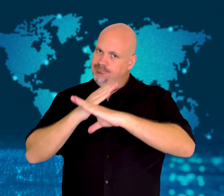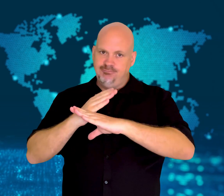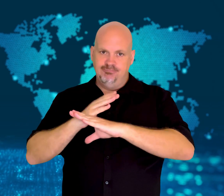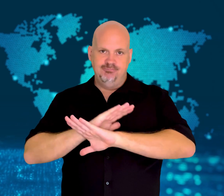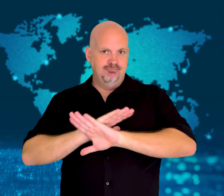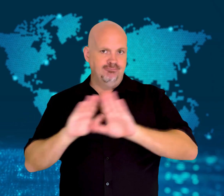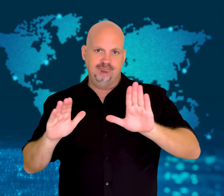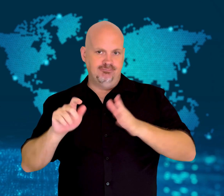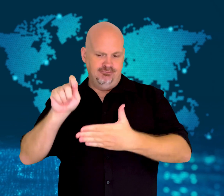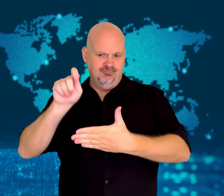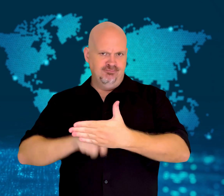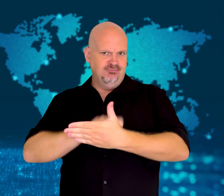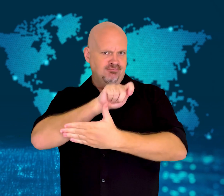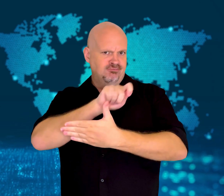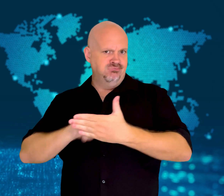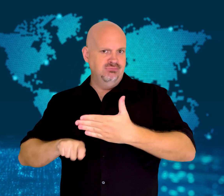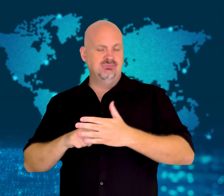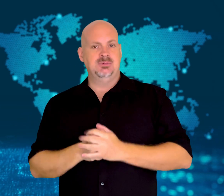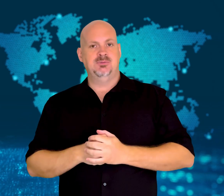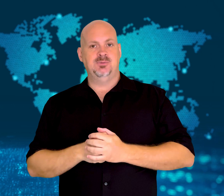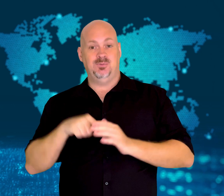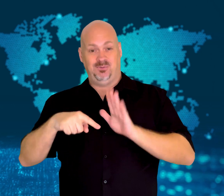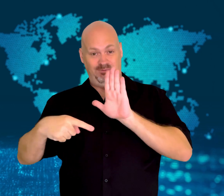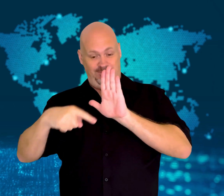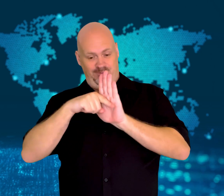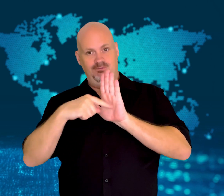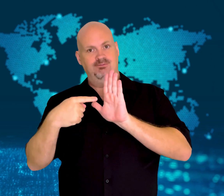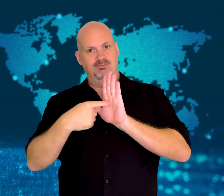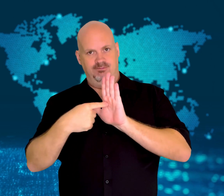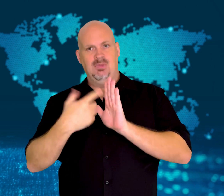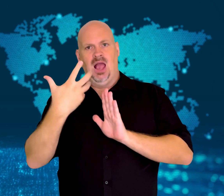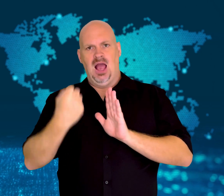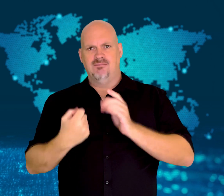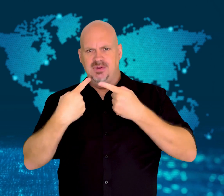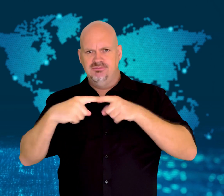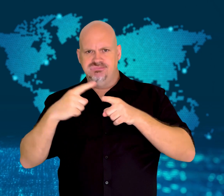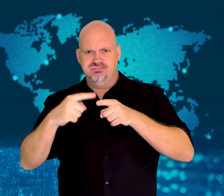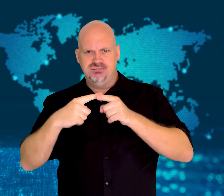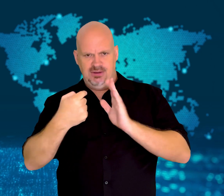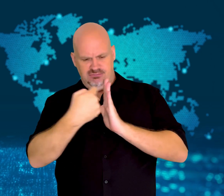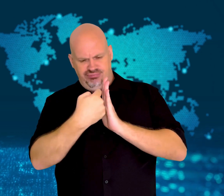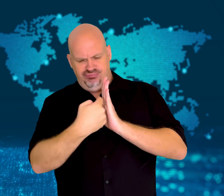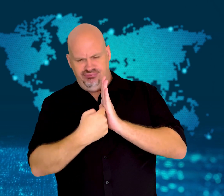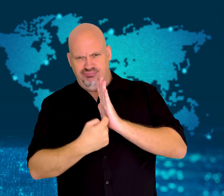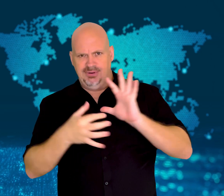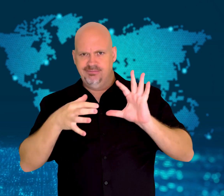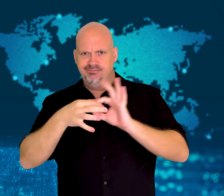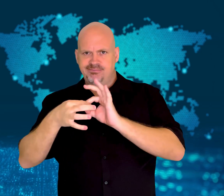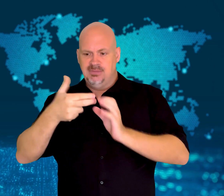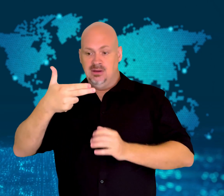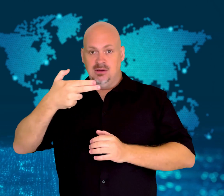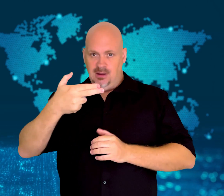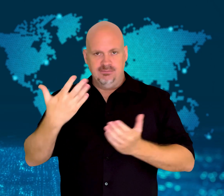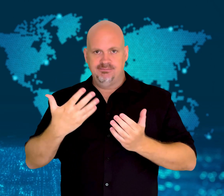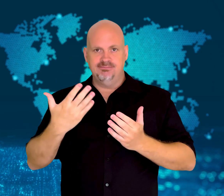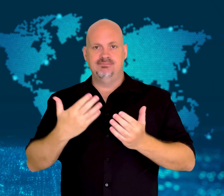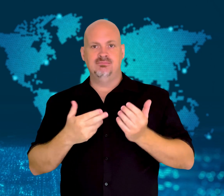The legislation is part of a gun control package that